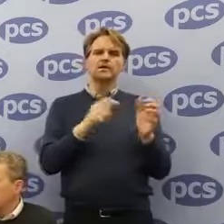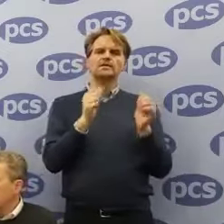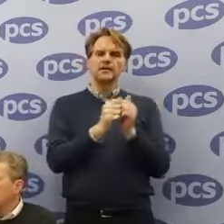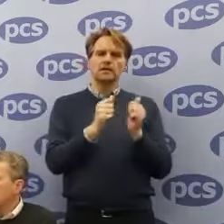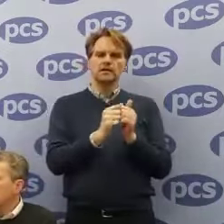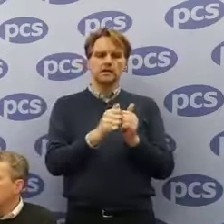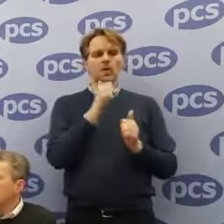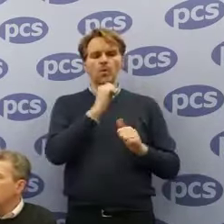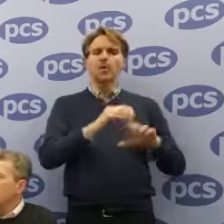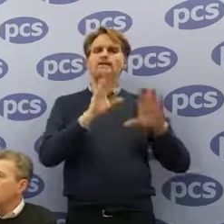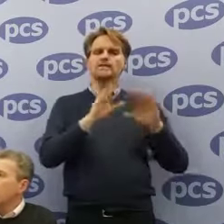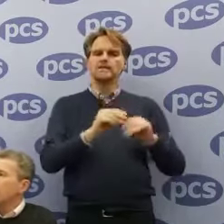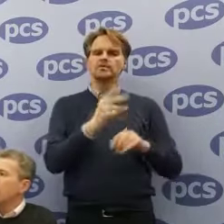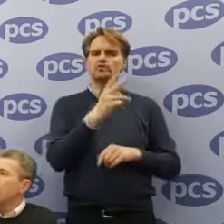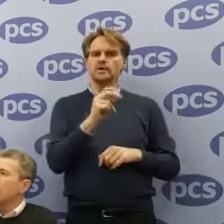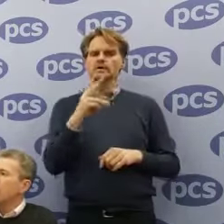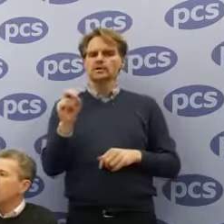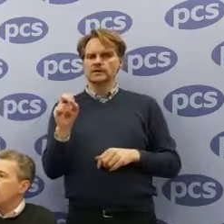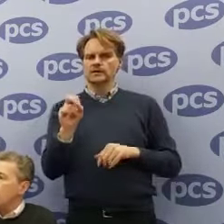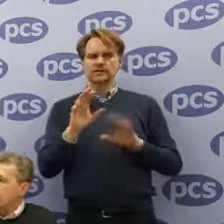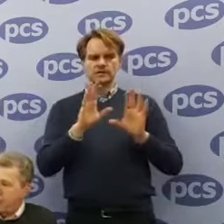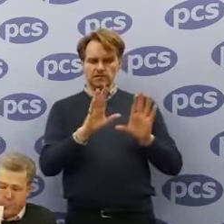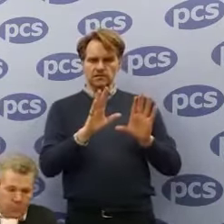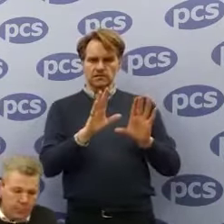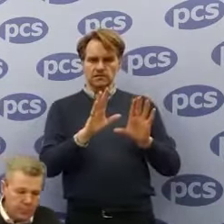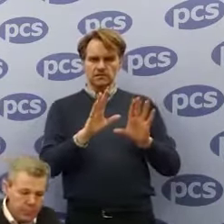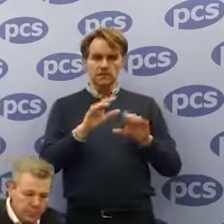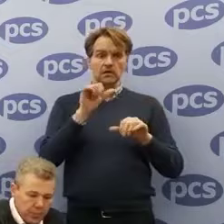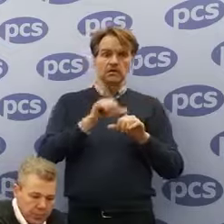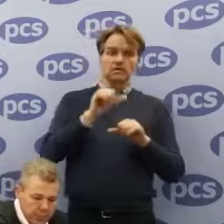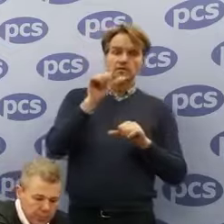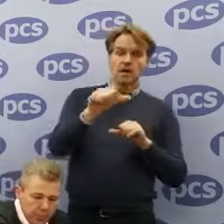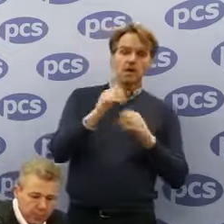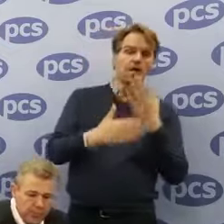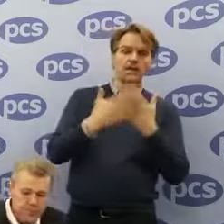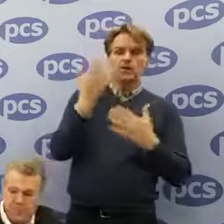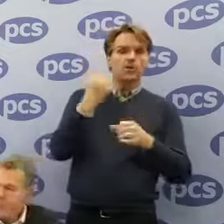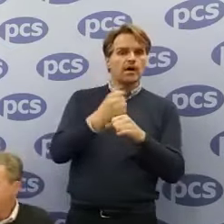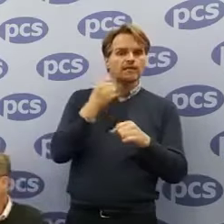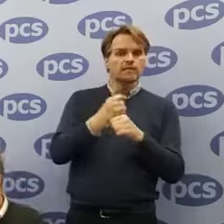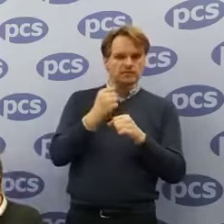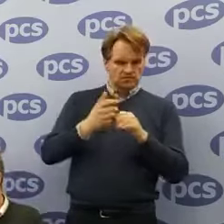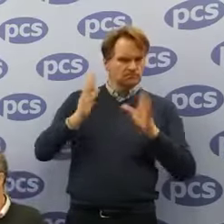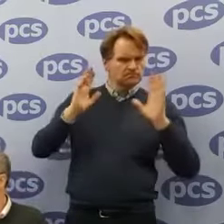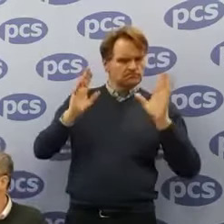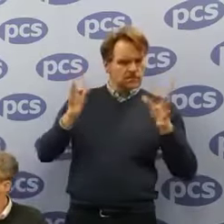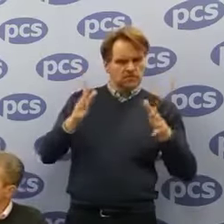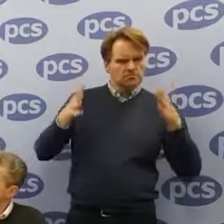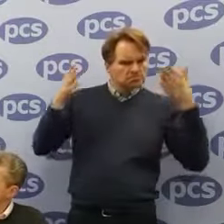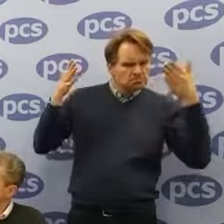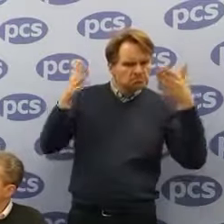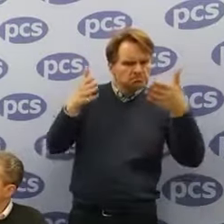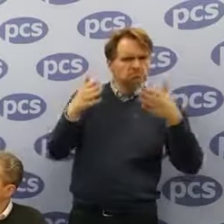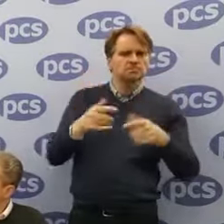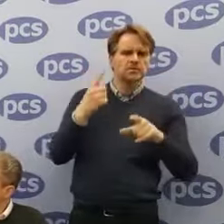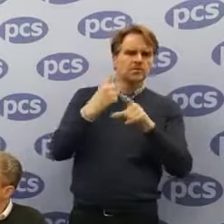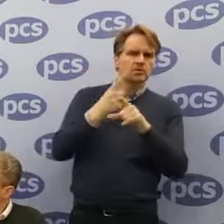the job of the incoming government will be to talk to DWP and for DWP to